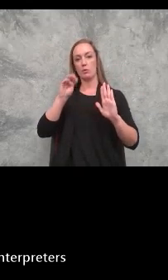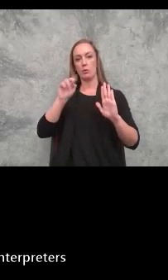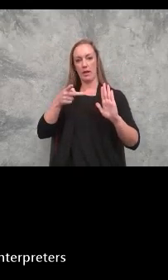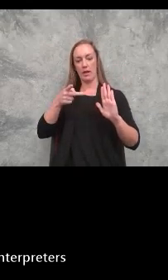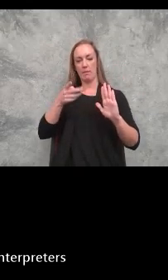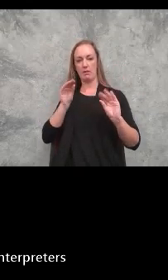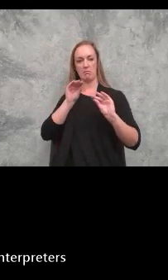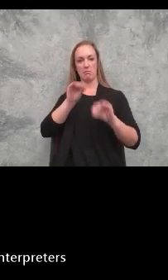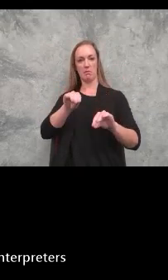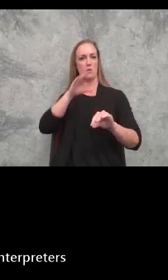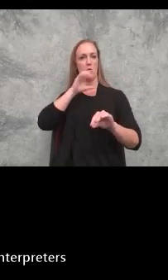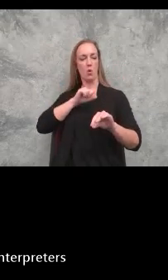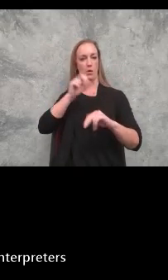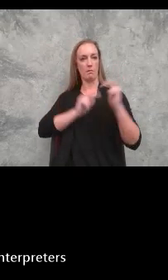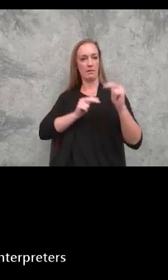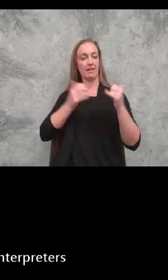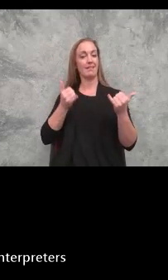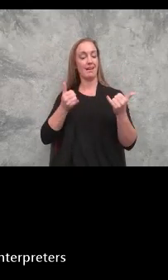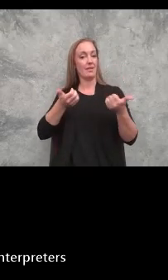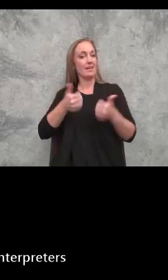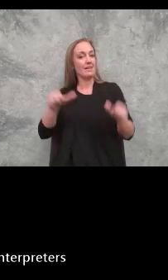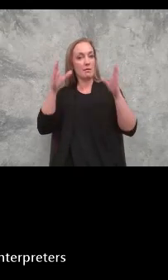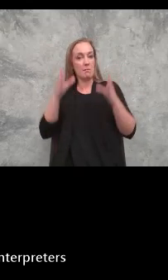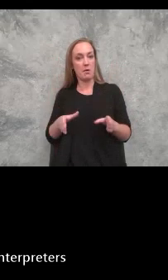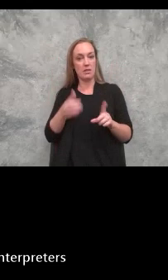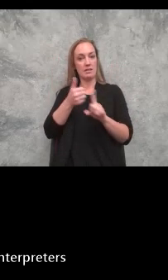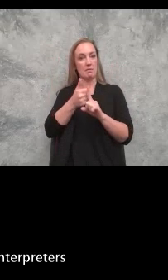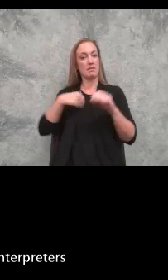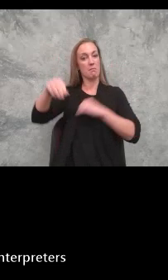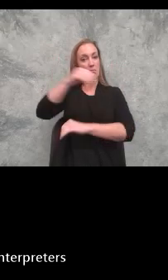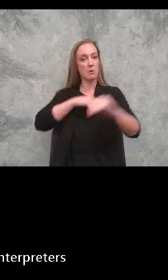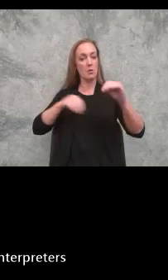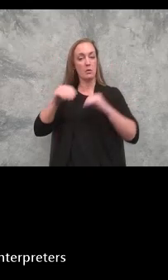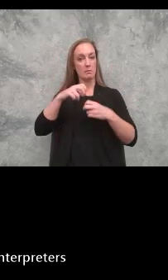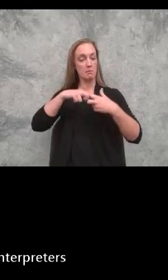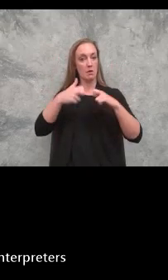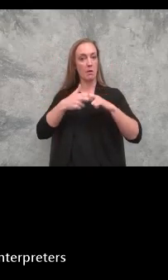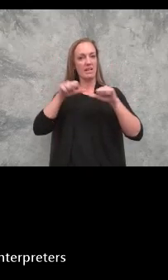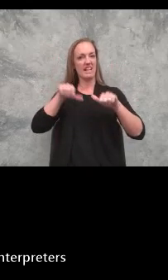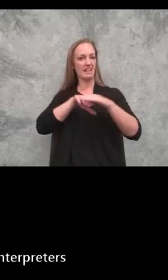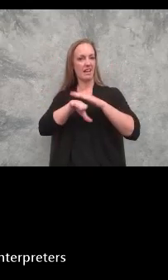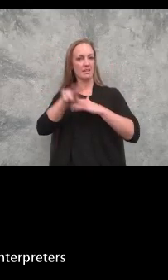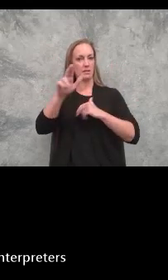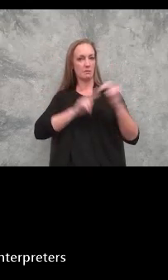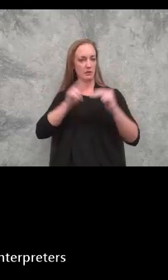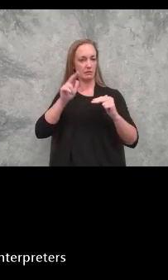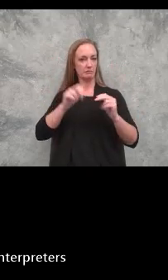anyone with mobility impairments access to this building. Other examples include a door